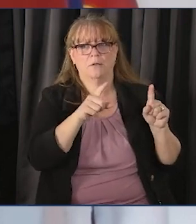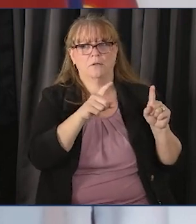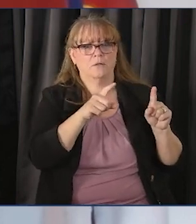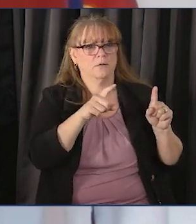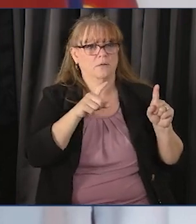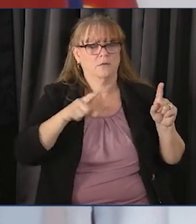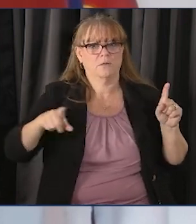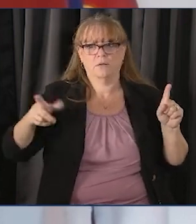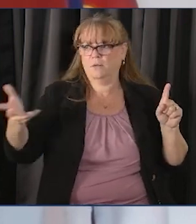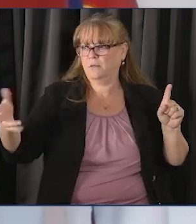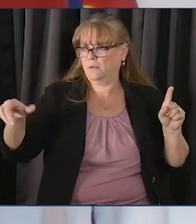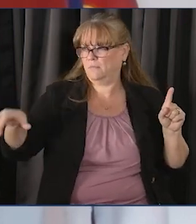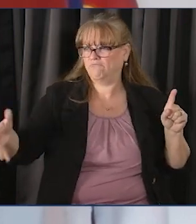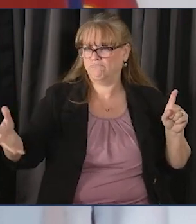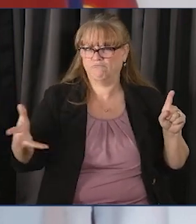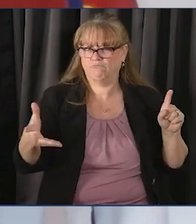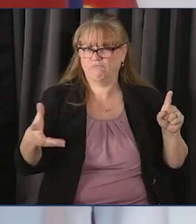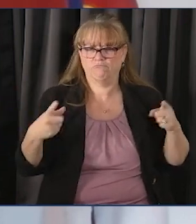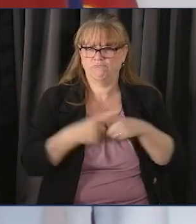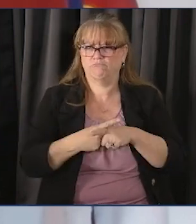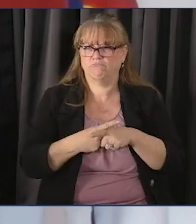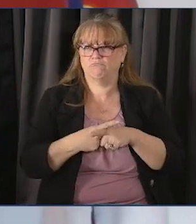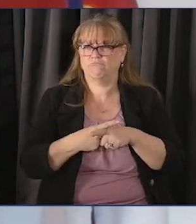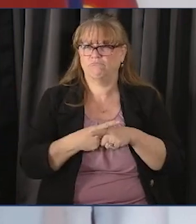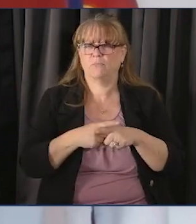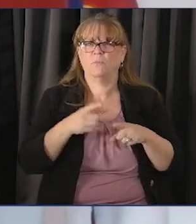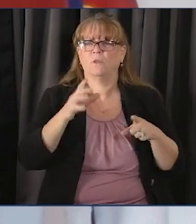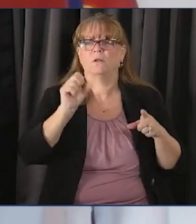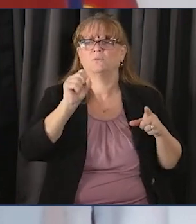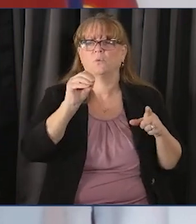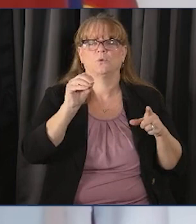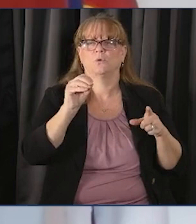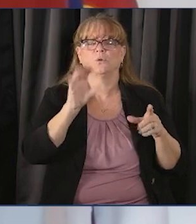or what you're going to get the state's going to get, but any assurances about how it's